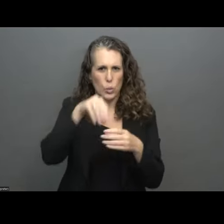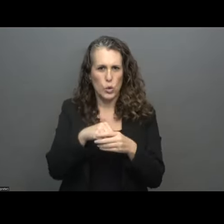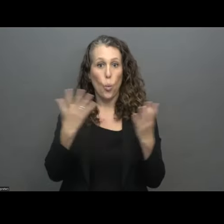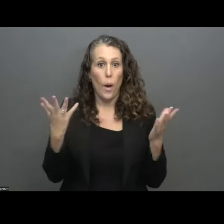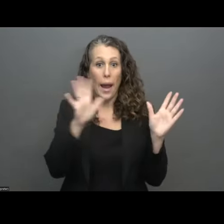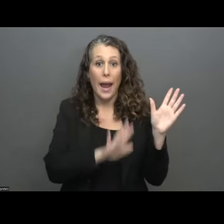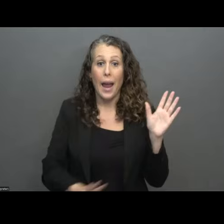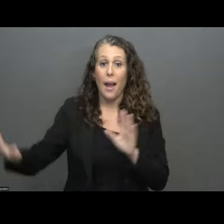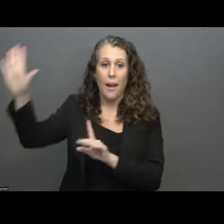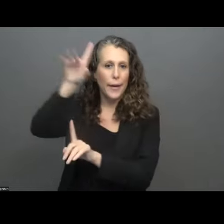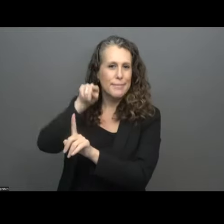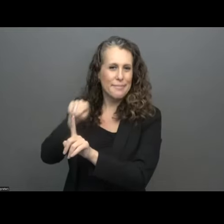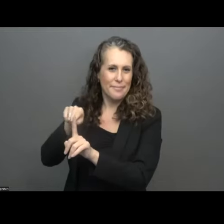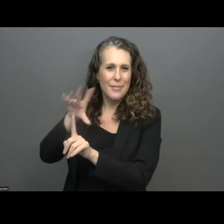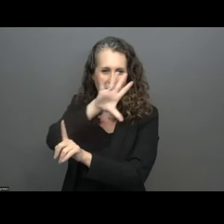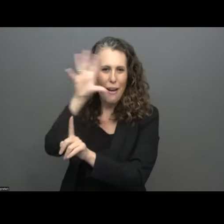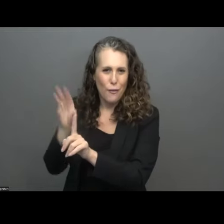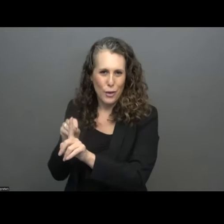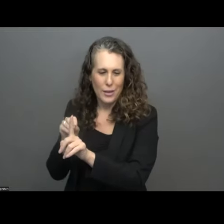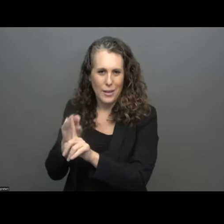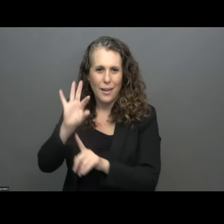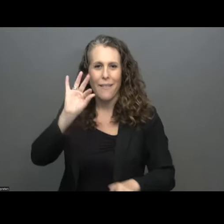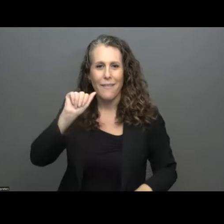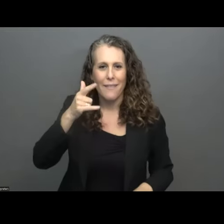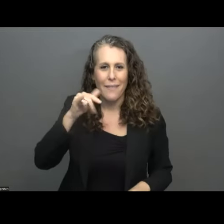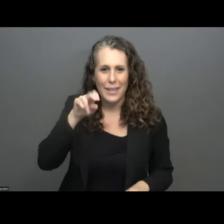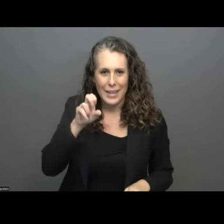this session. 09:55:03 14 Christiana Daya. She's the senior